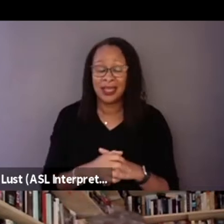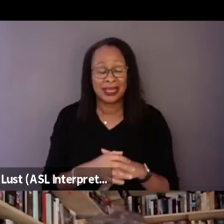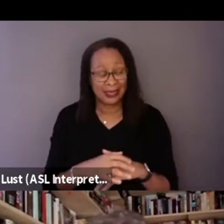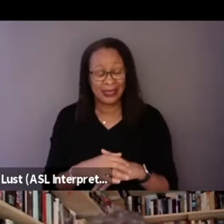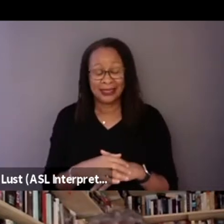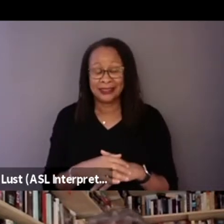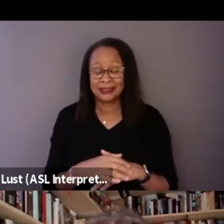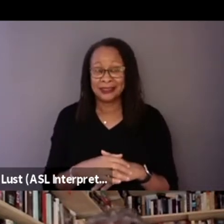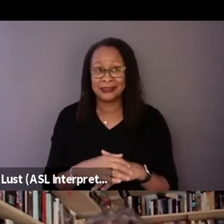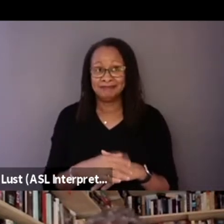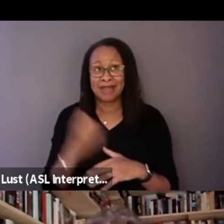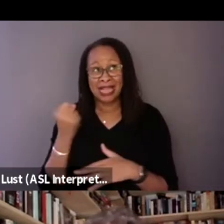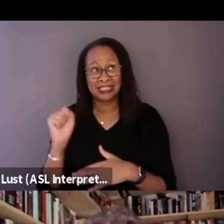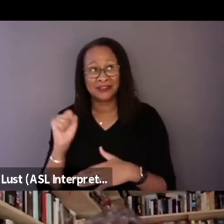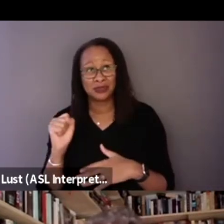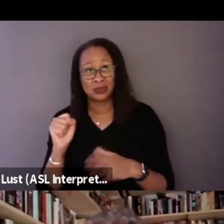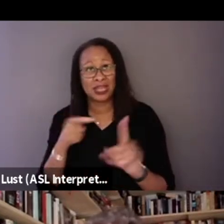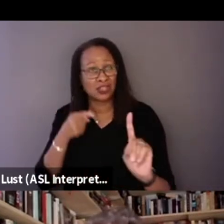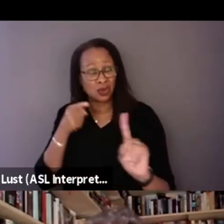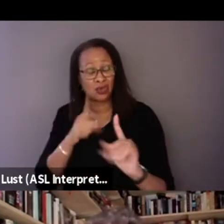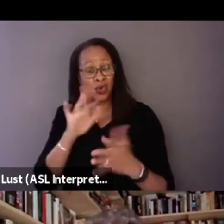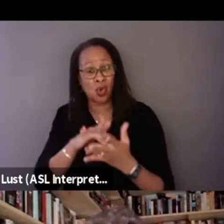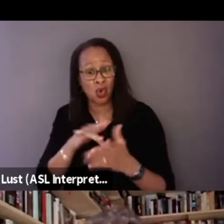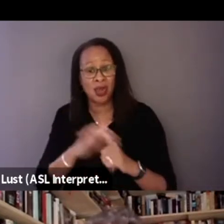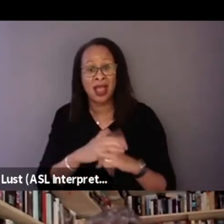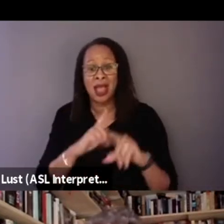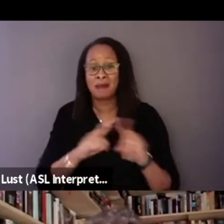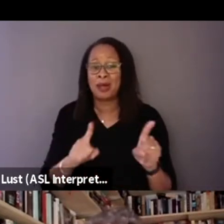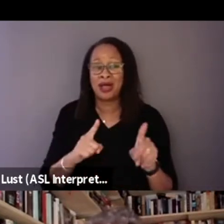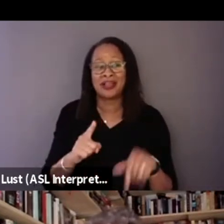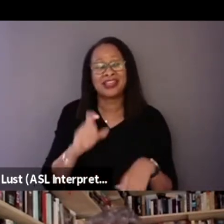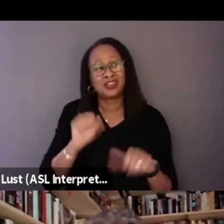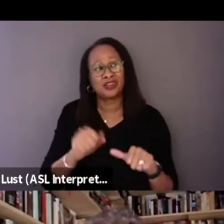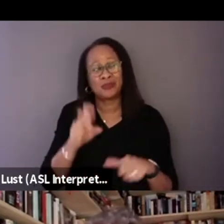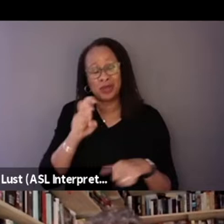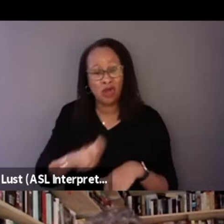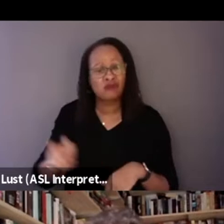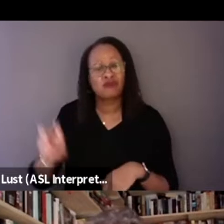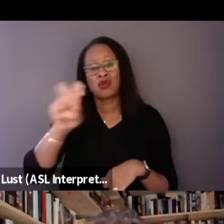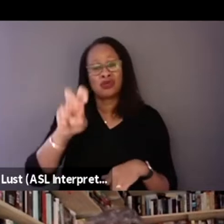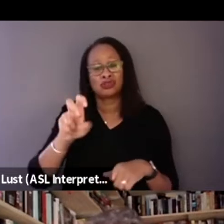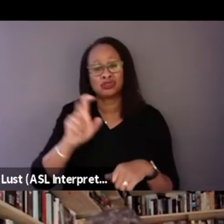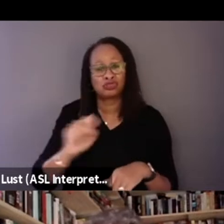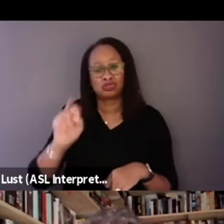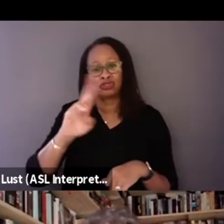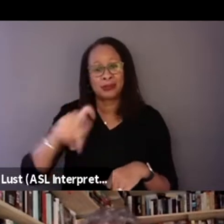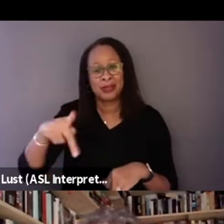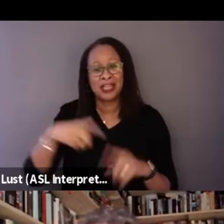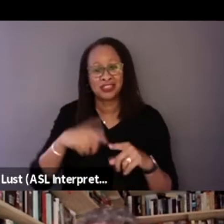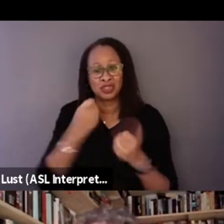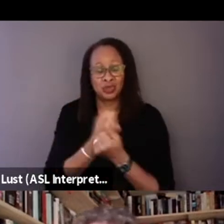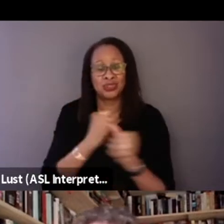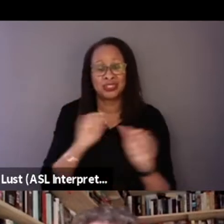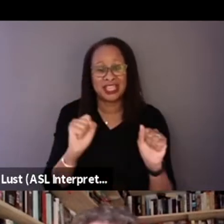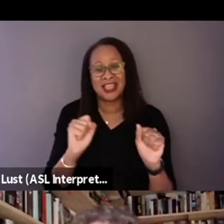But I think Ady could have been on a road trip to save America from Trump, or he could have been writing the greatest symphony of all time.